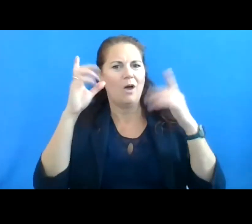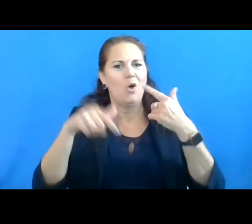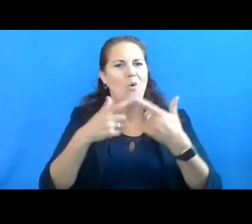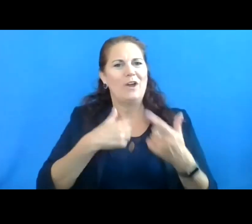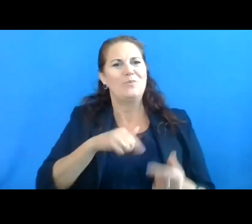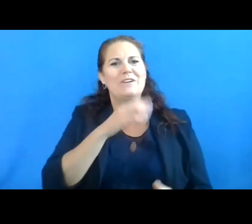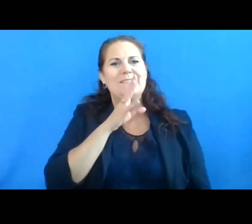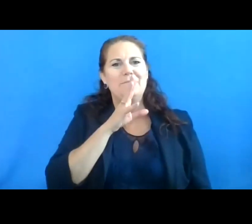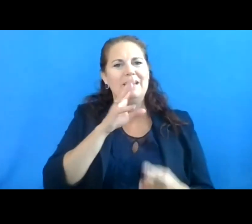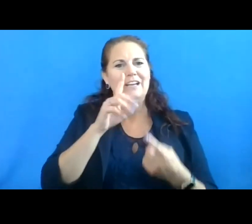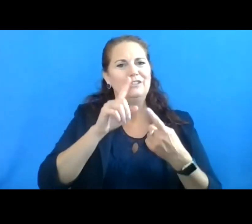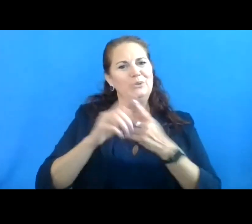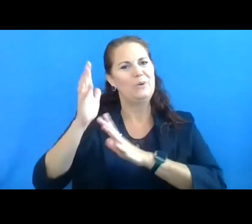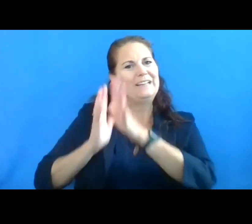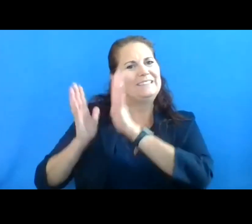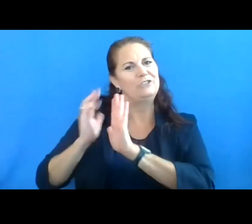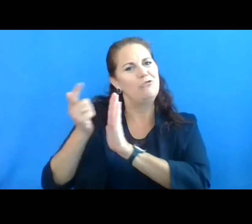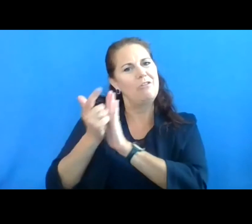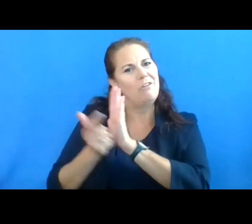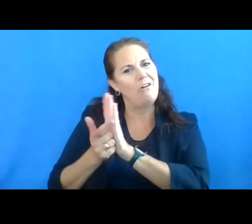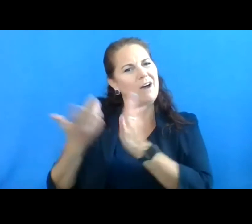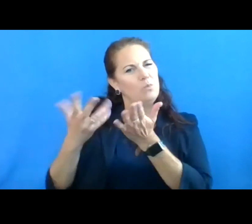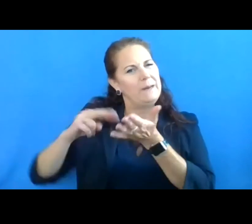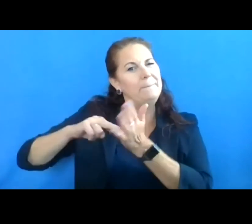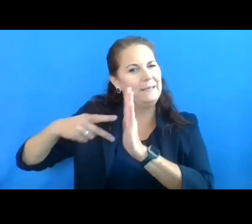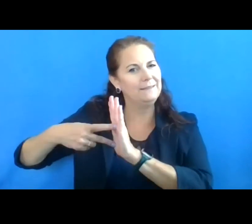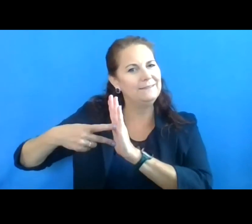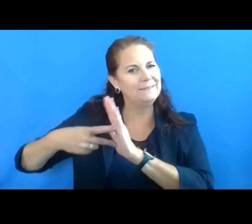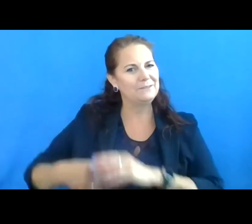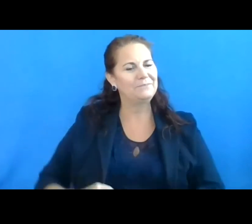to ancestral law. What that means.